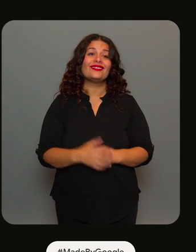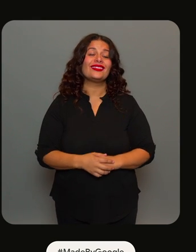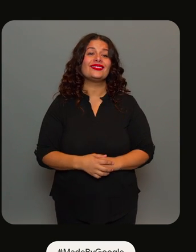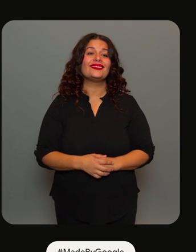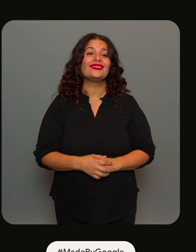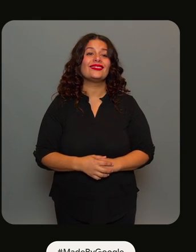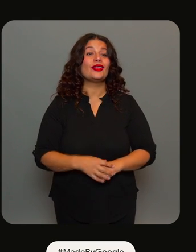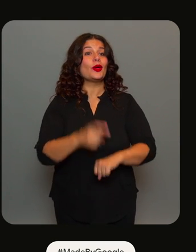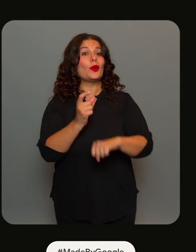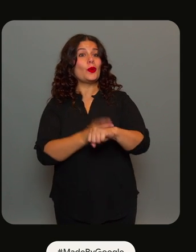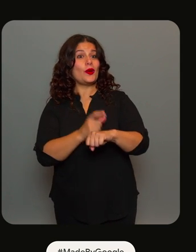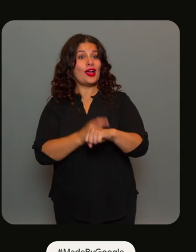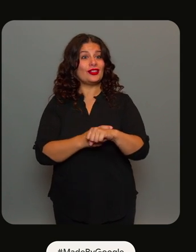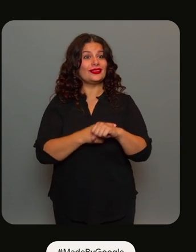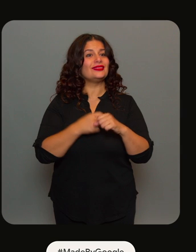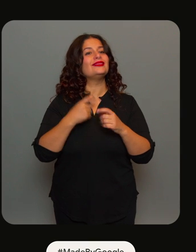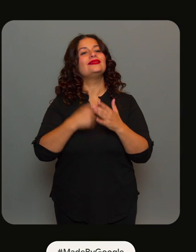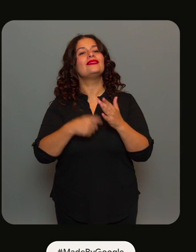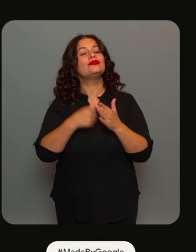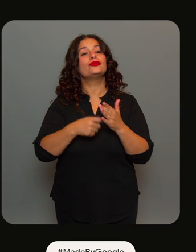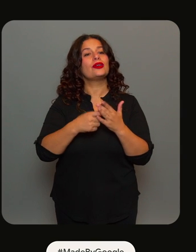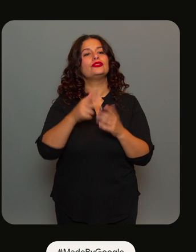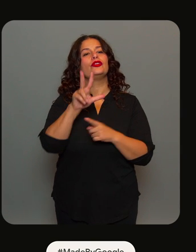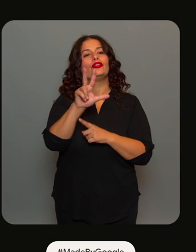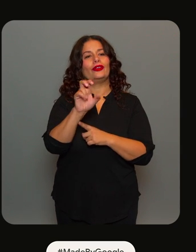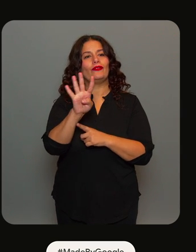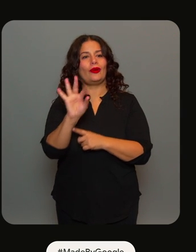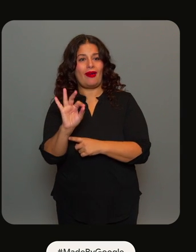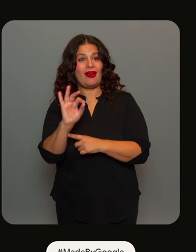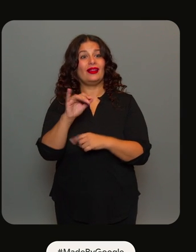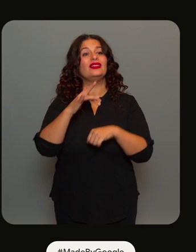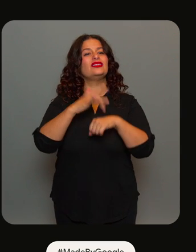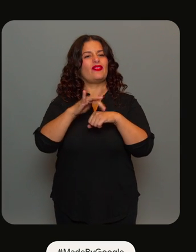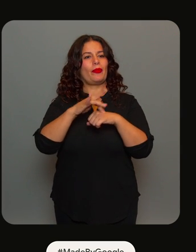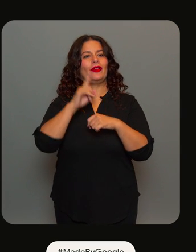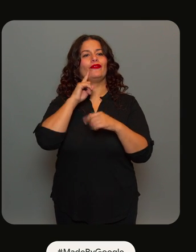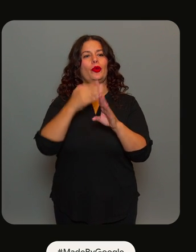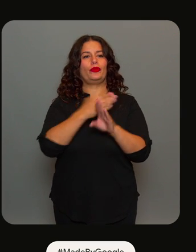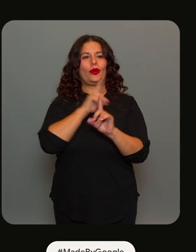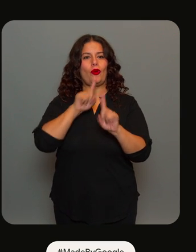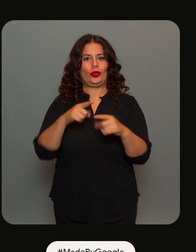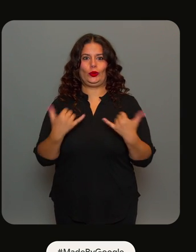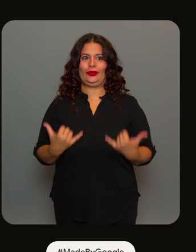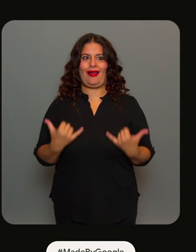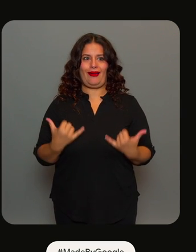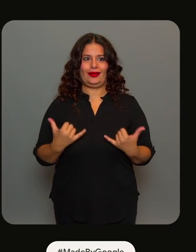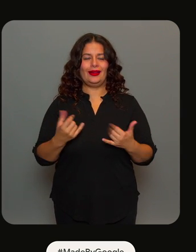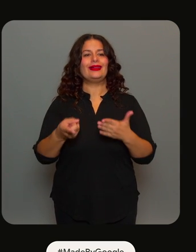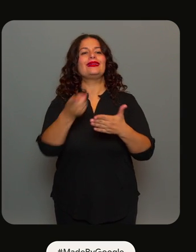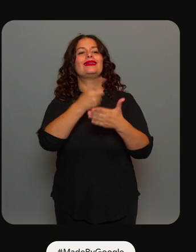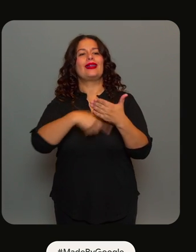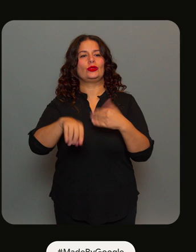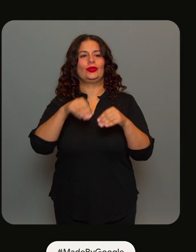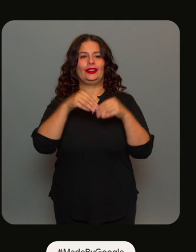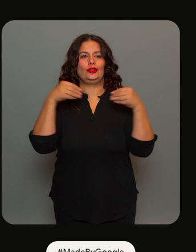Google Pixel Watch starts at $349, and it's available for pre-order today, and on-shelves starting next week.